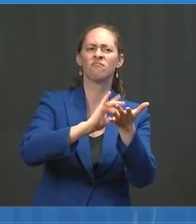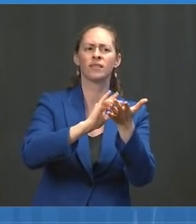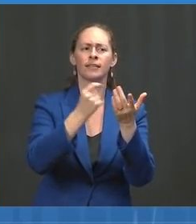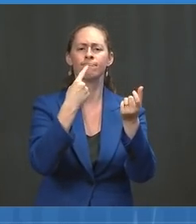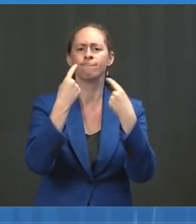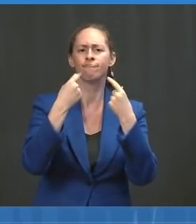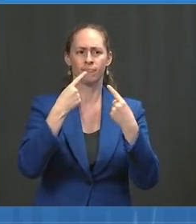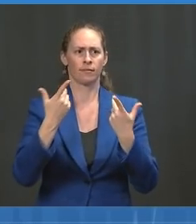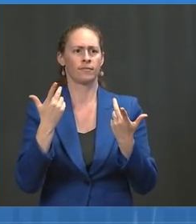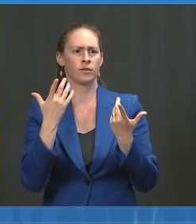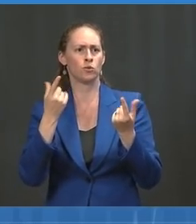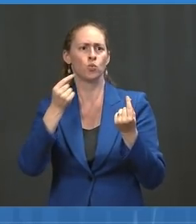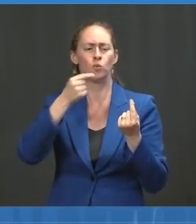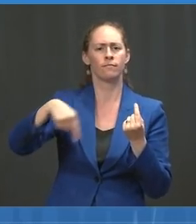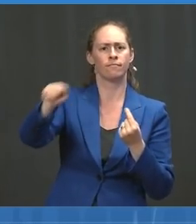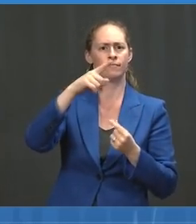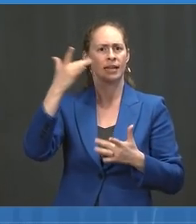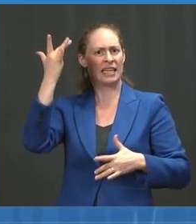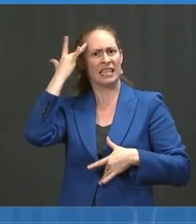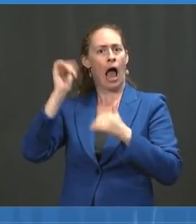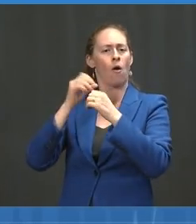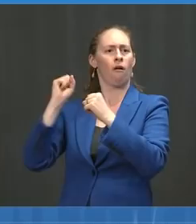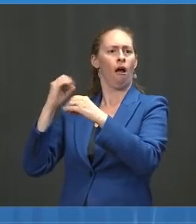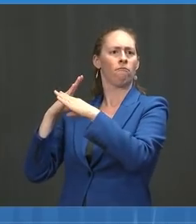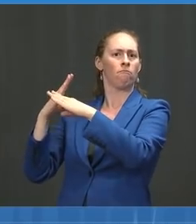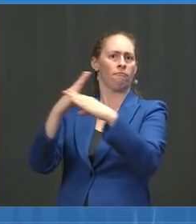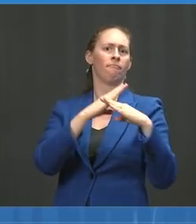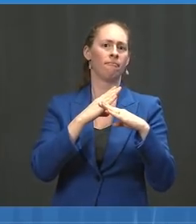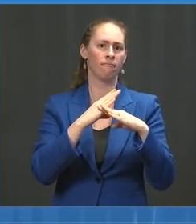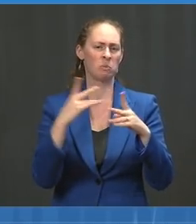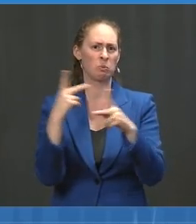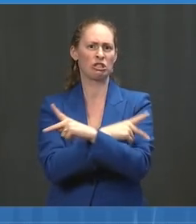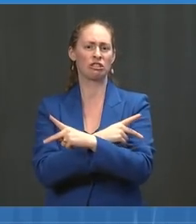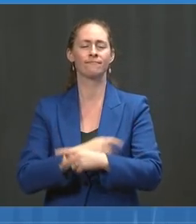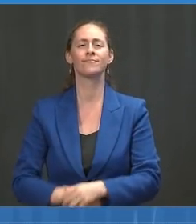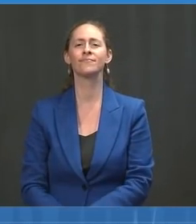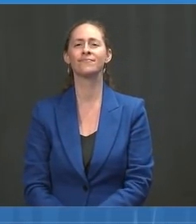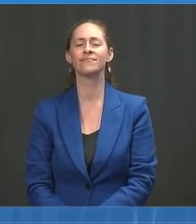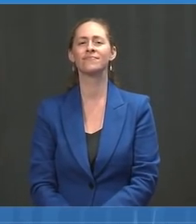and COVID-19 disease. Next slide. For those not totally familiar with this,